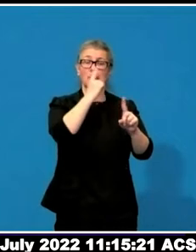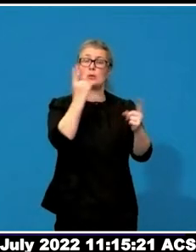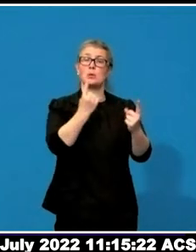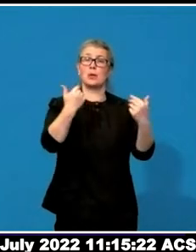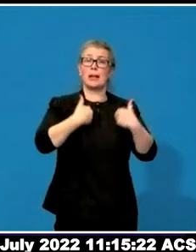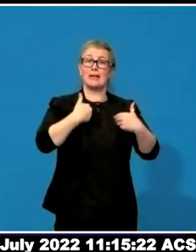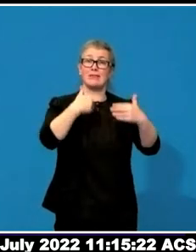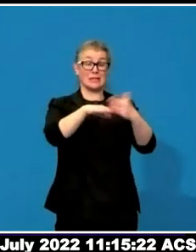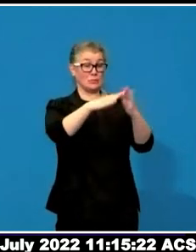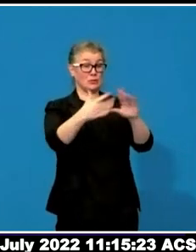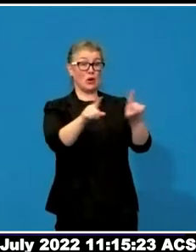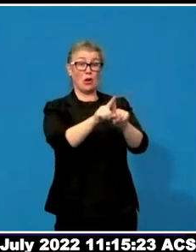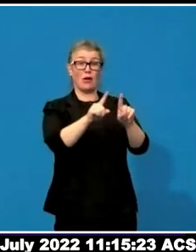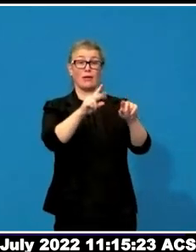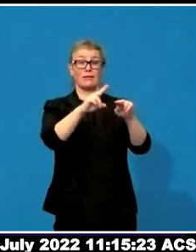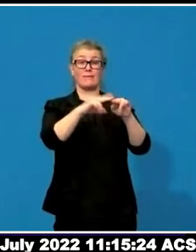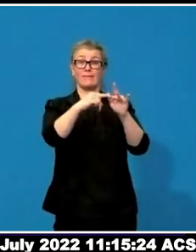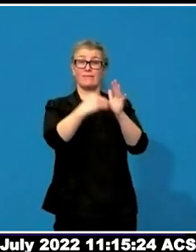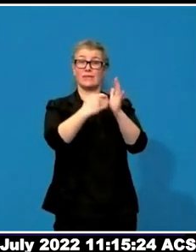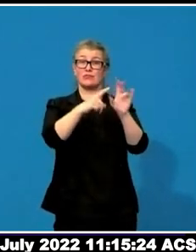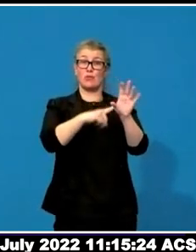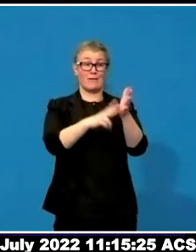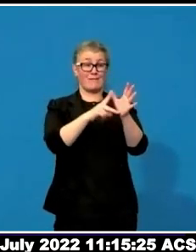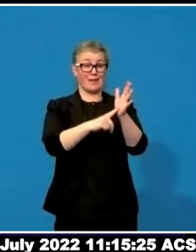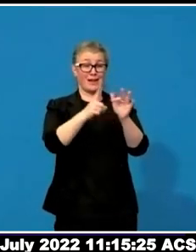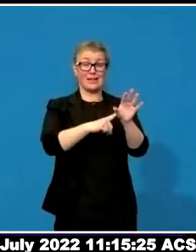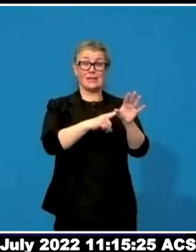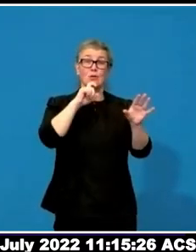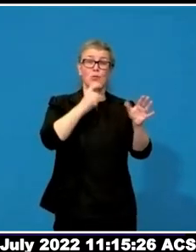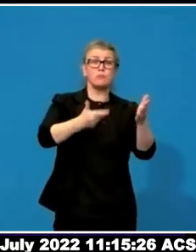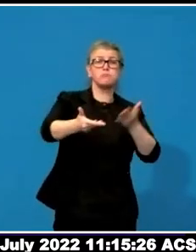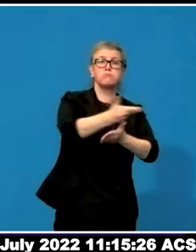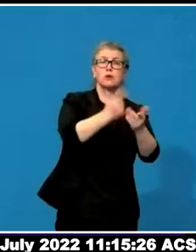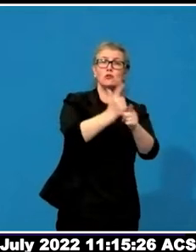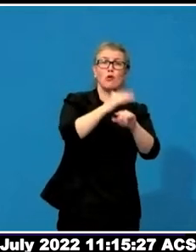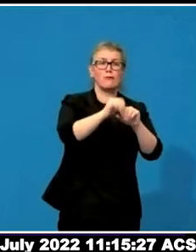Valley. They will share their views and experiences garnered from assisting those in